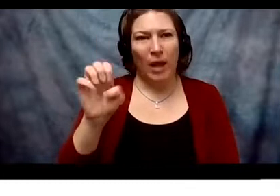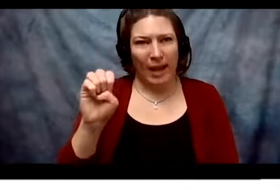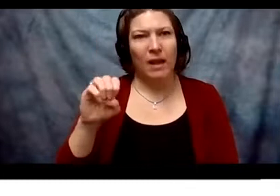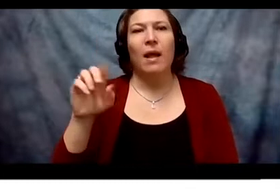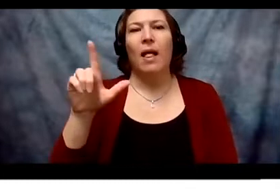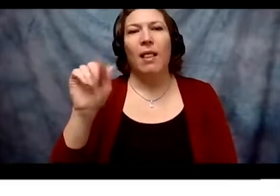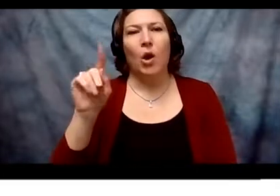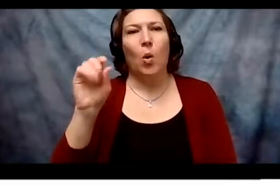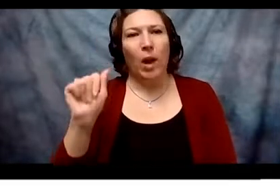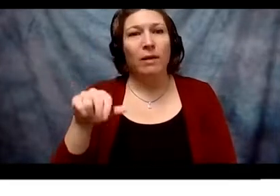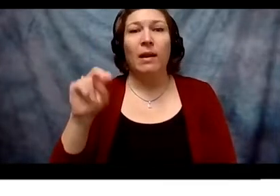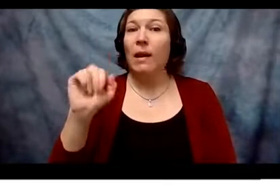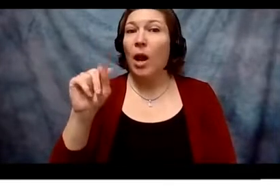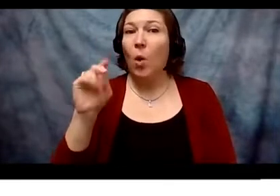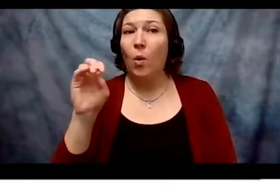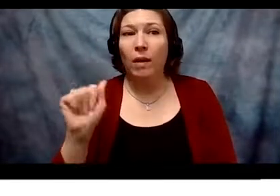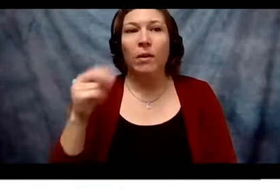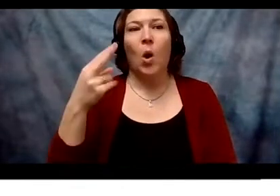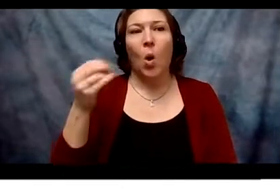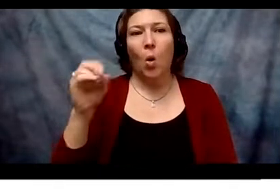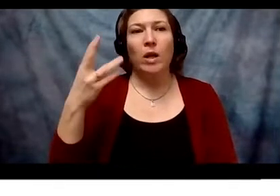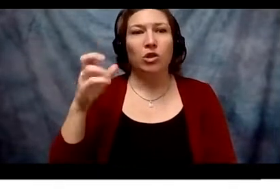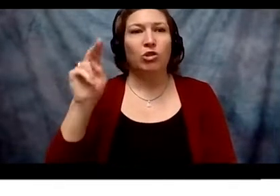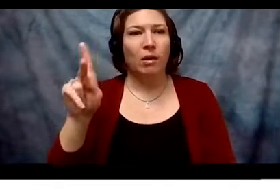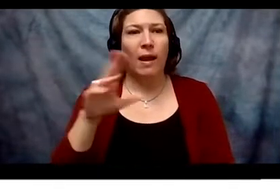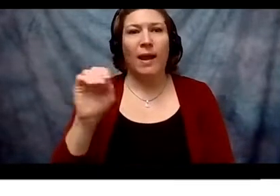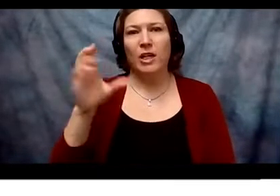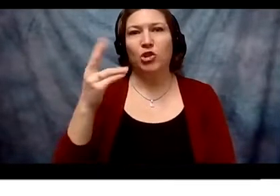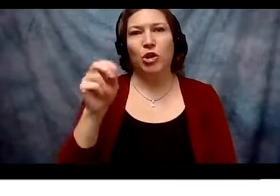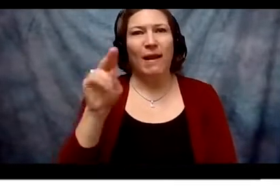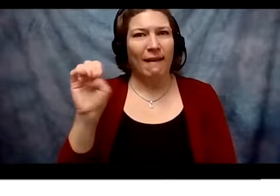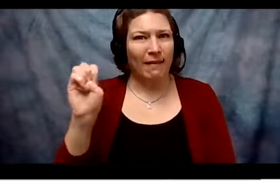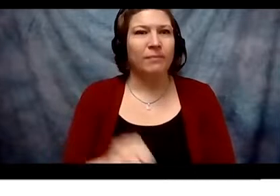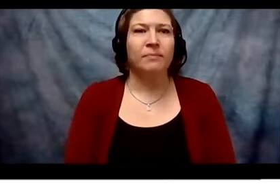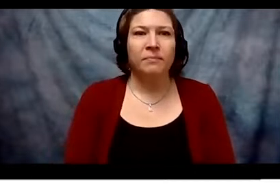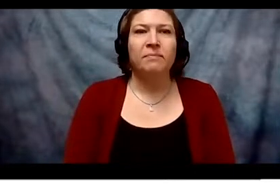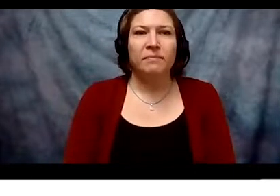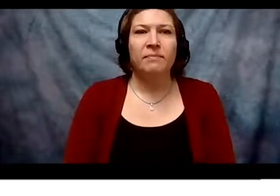Nakota, Ho-Chunk, and Cheyenne. We acknowledge